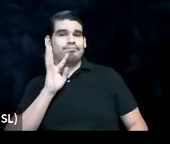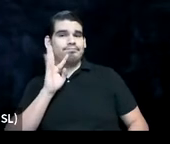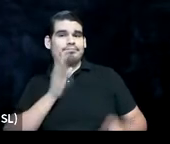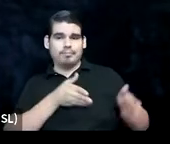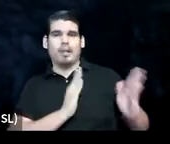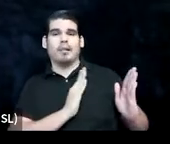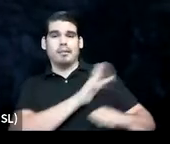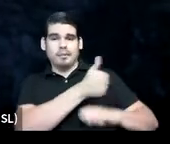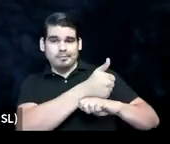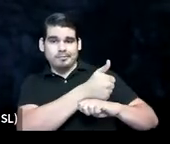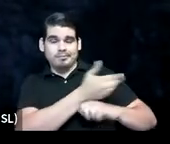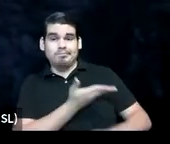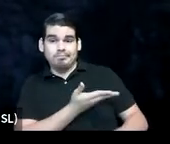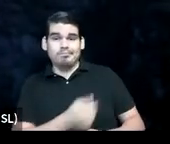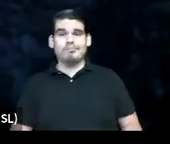Alright, we've got one hand raised.